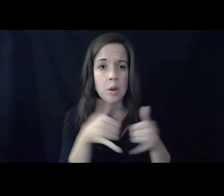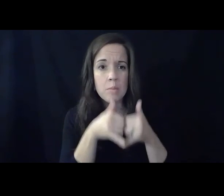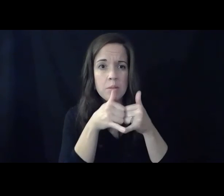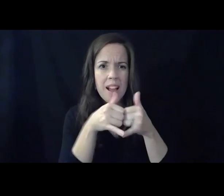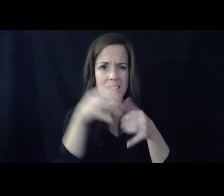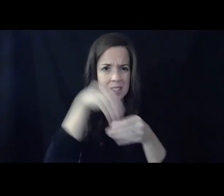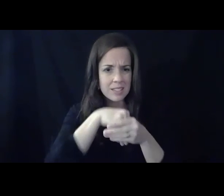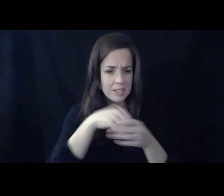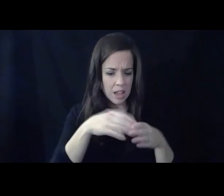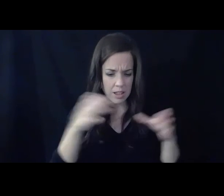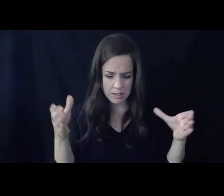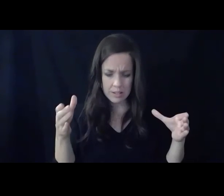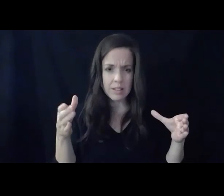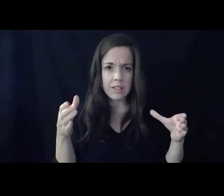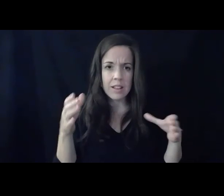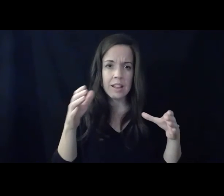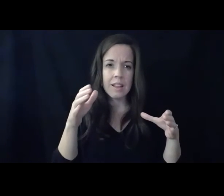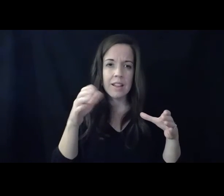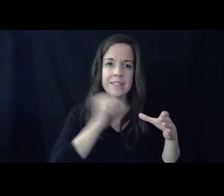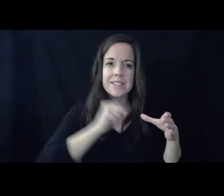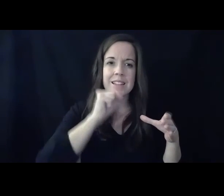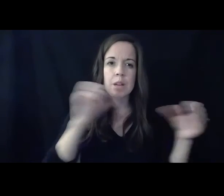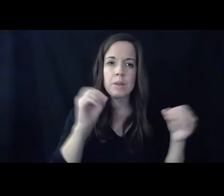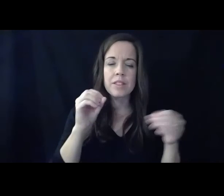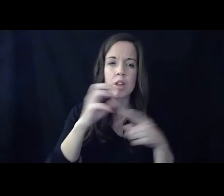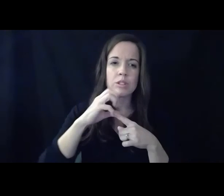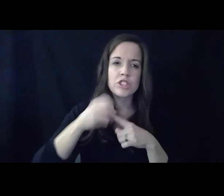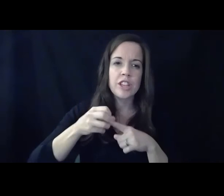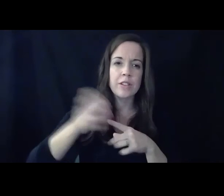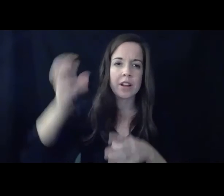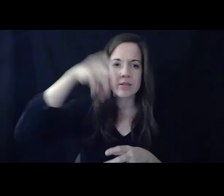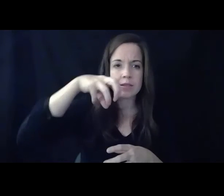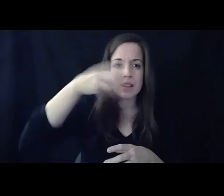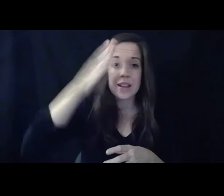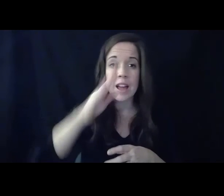with no cherry on top. God of good girls, God of matrimony, mother-